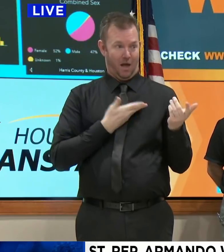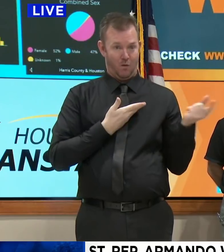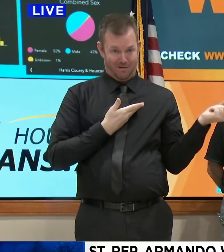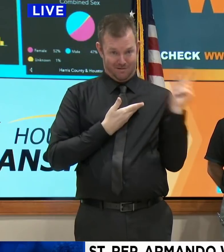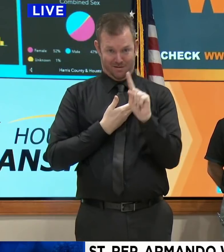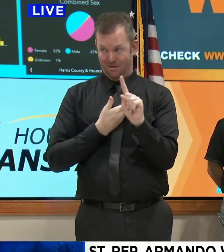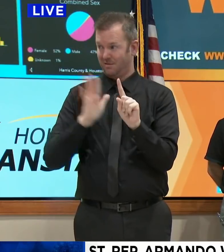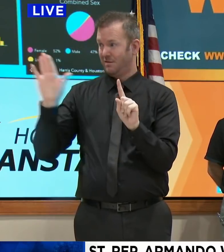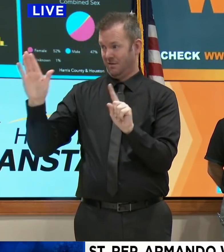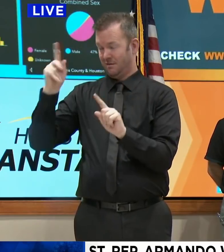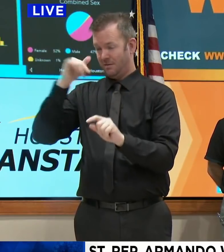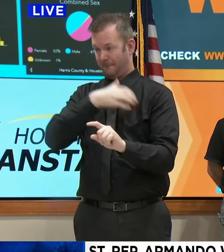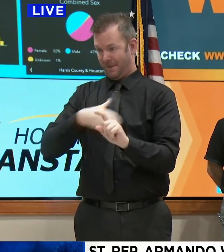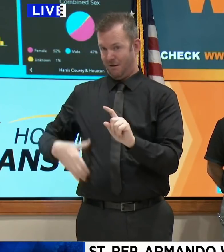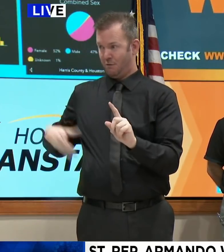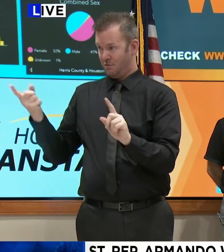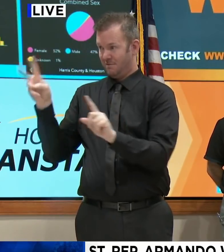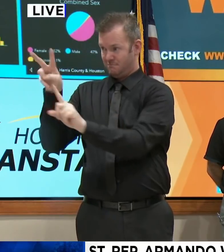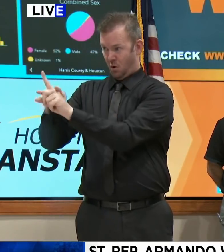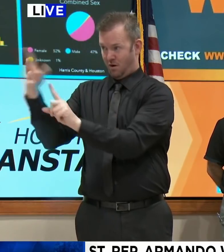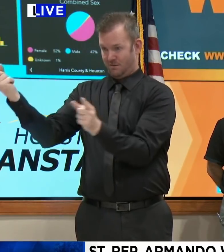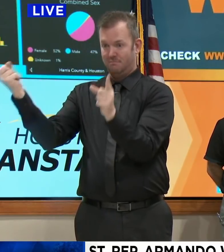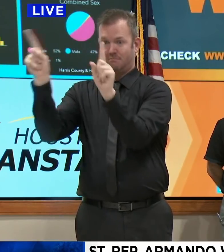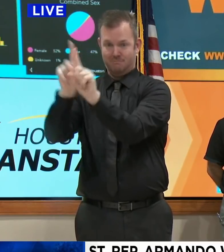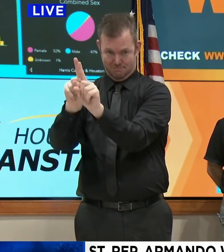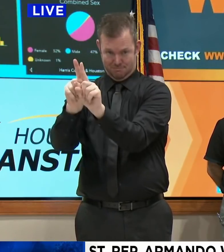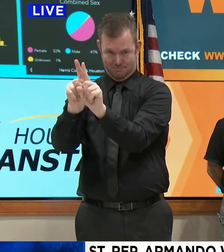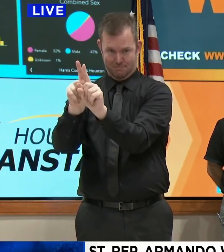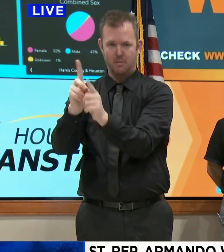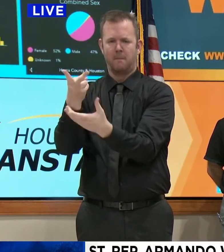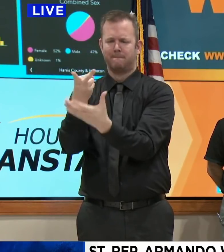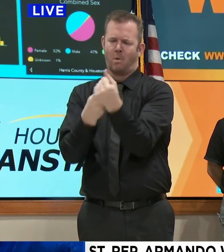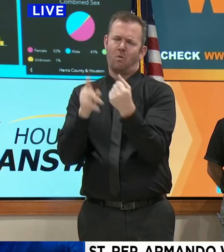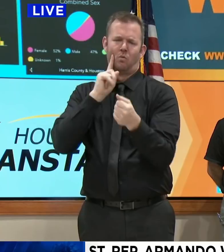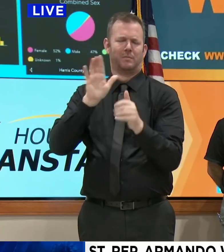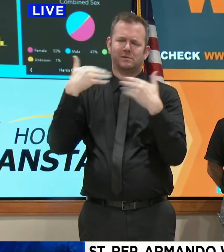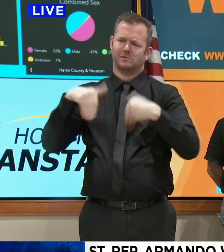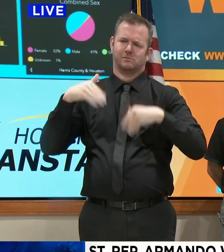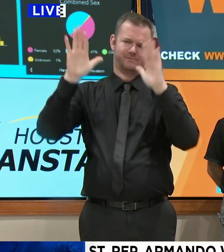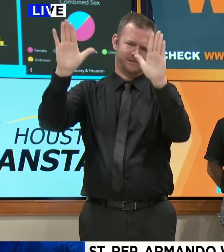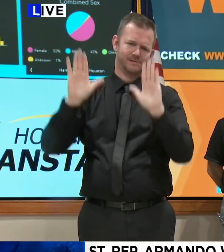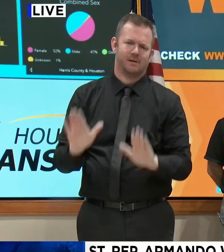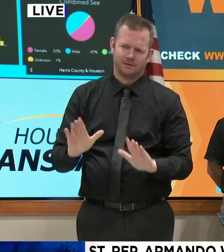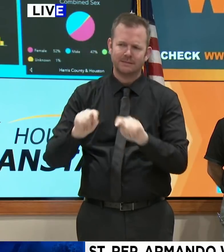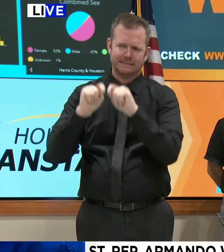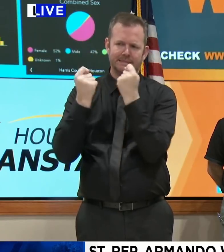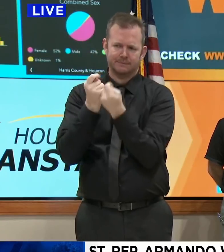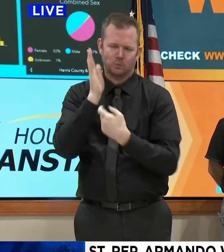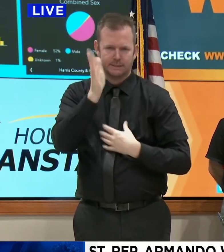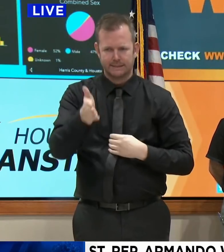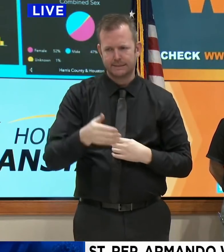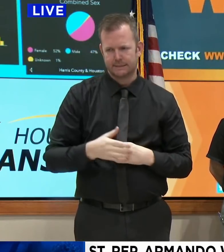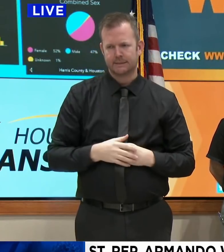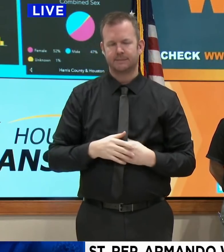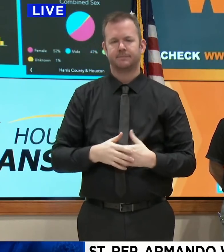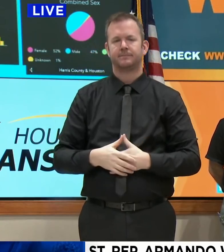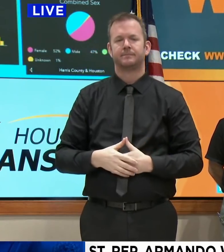know that the mayor’s representative also has that representative also has that track record. They very much track record. They very much complement one another so we complement one another so we are putting together a stellar